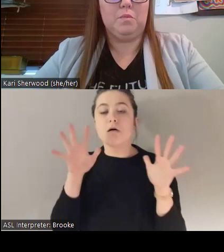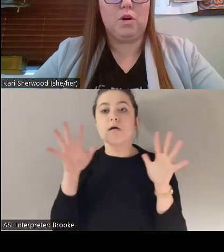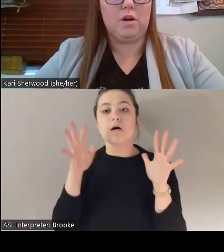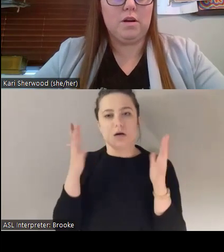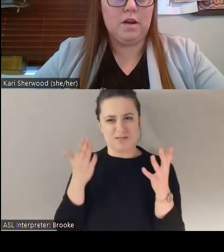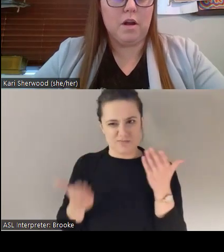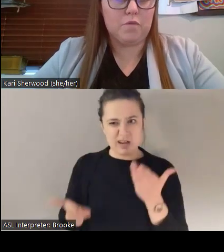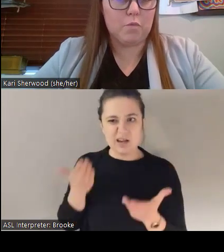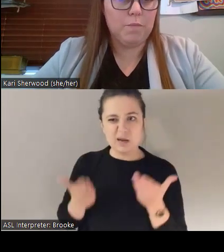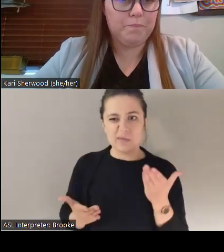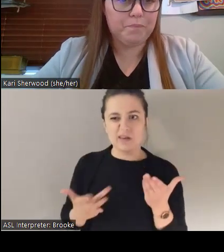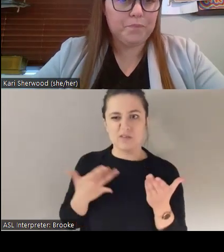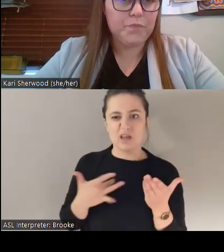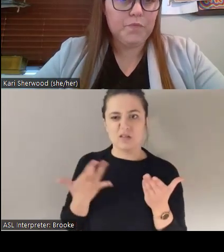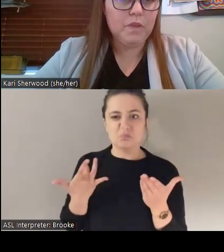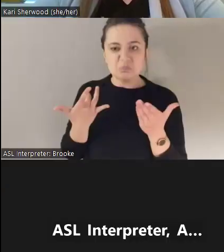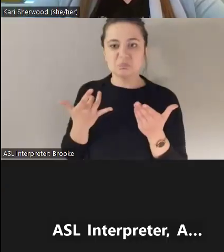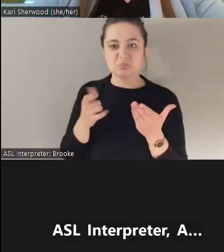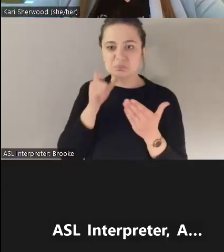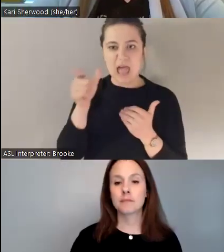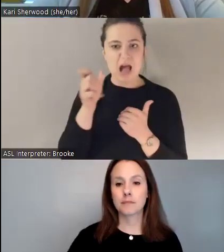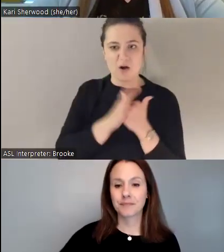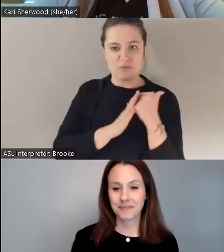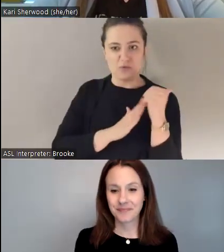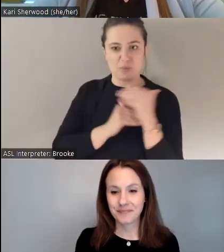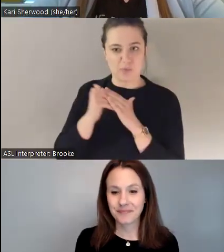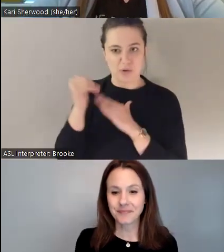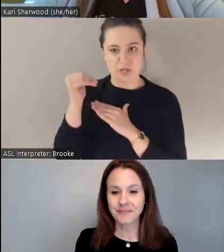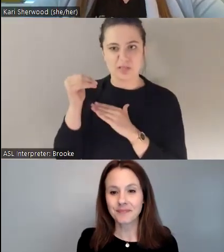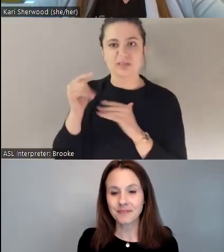little more uncomfortable. Another problem could be filling out long